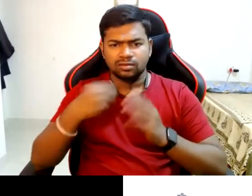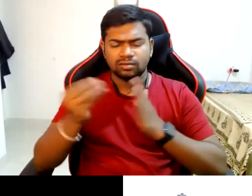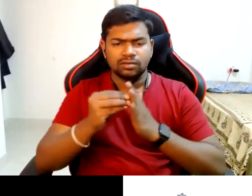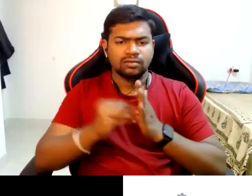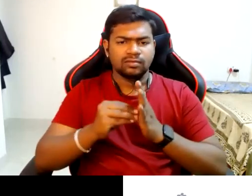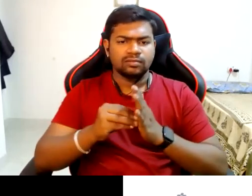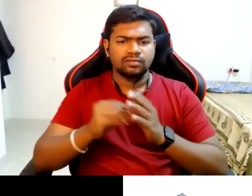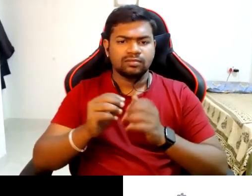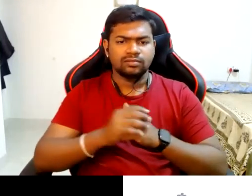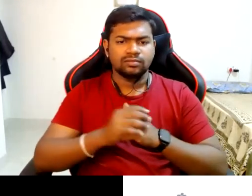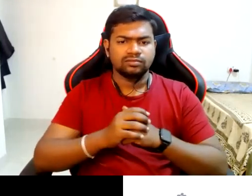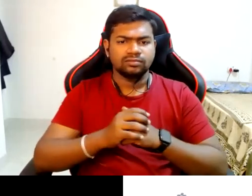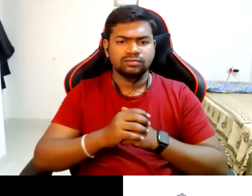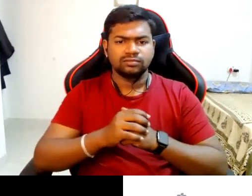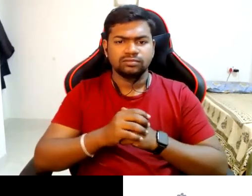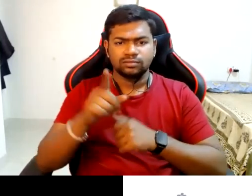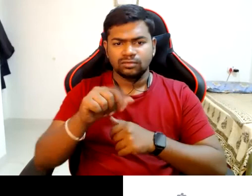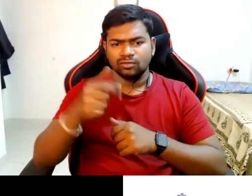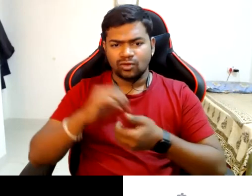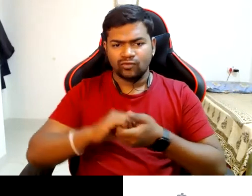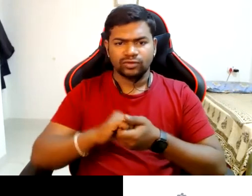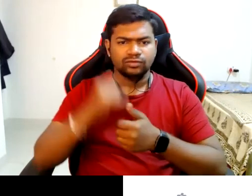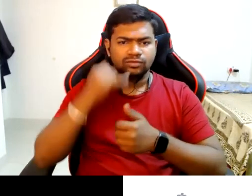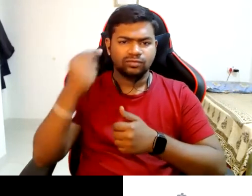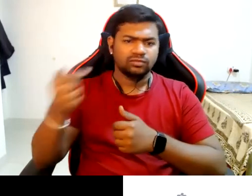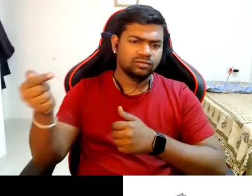I put my friend mobile number so that if anybody